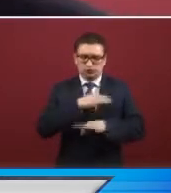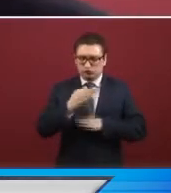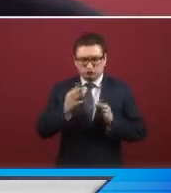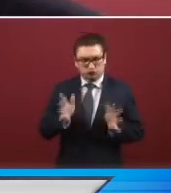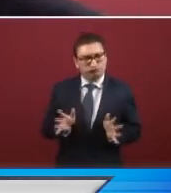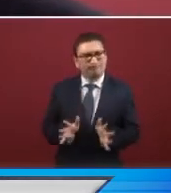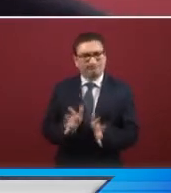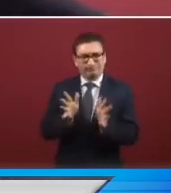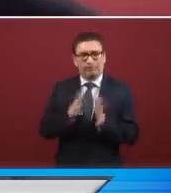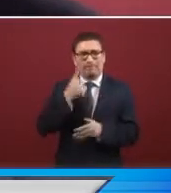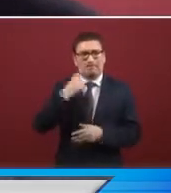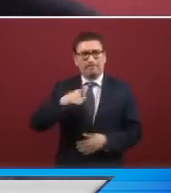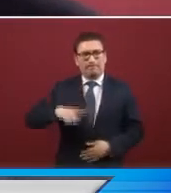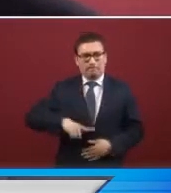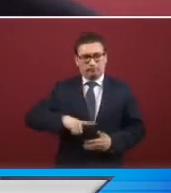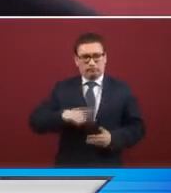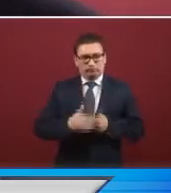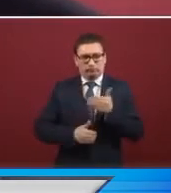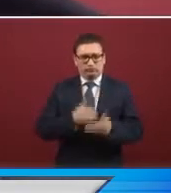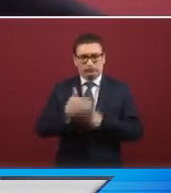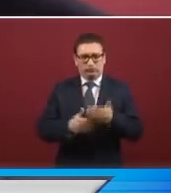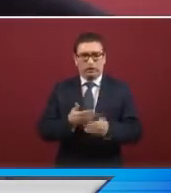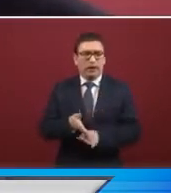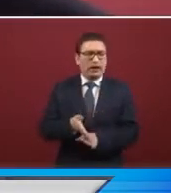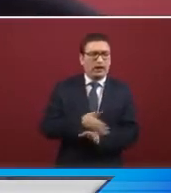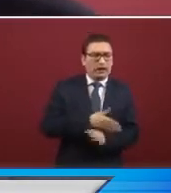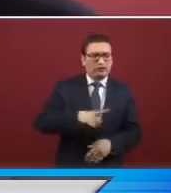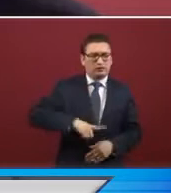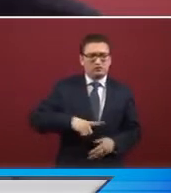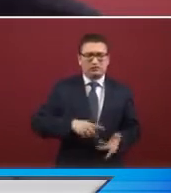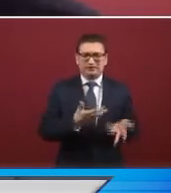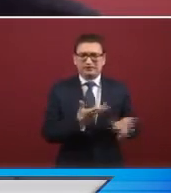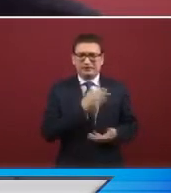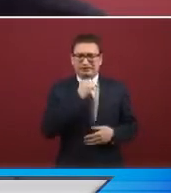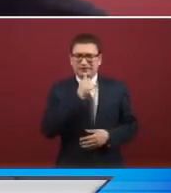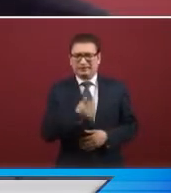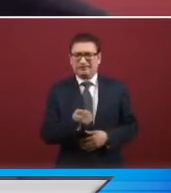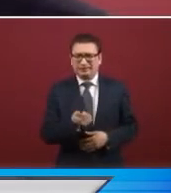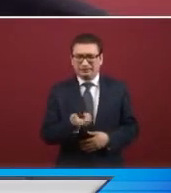work to free it every day from the kidnapping of which was targeted by a rapacious minority